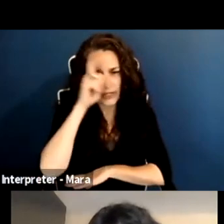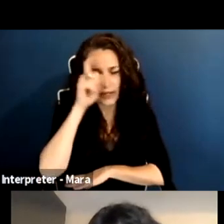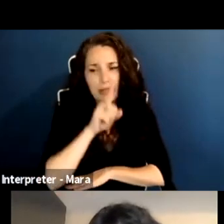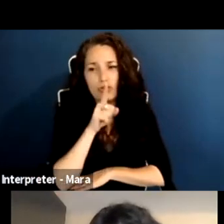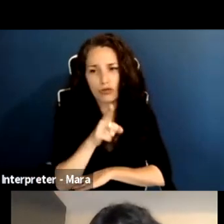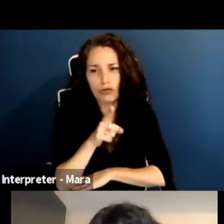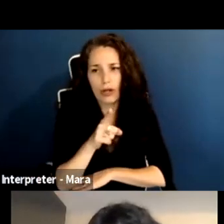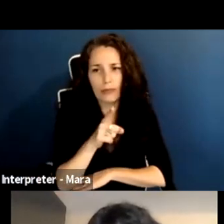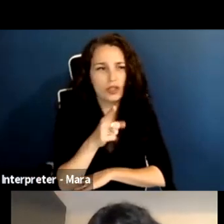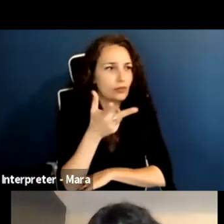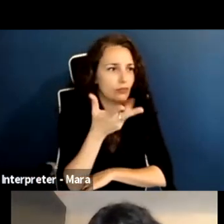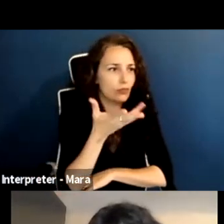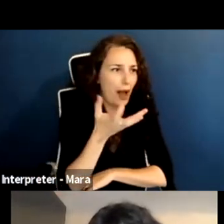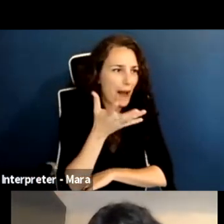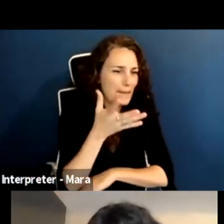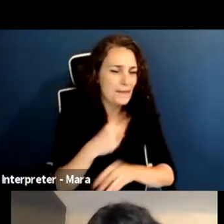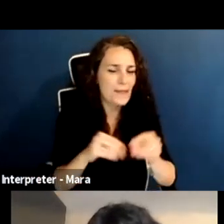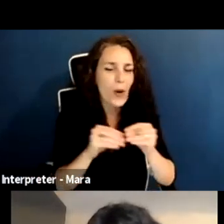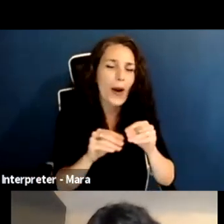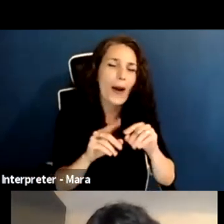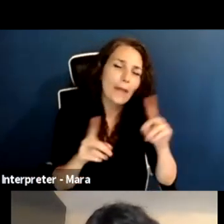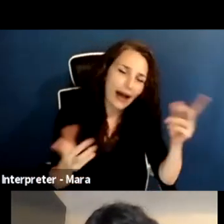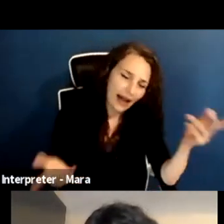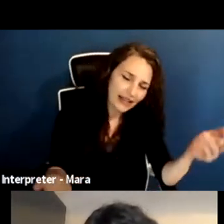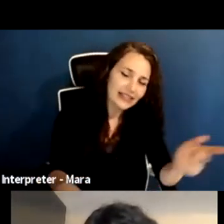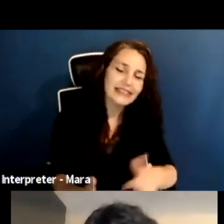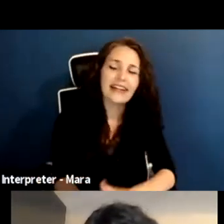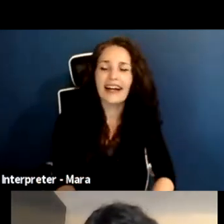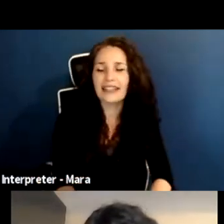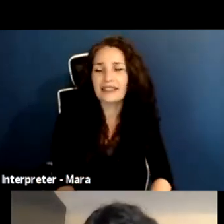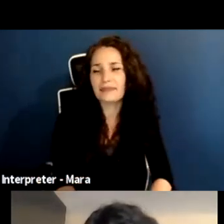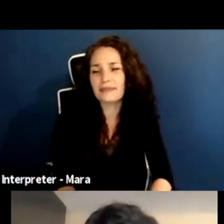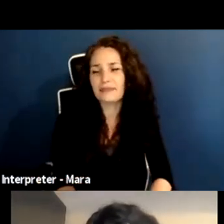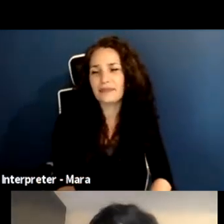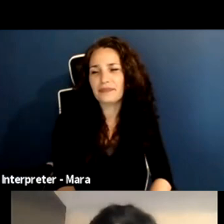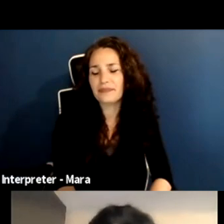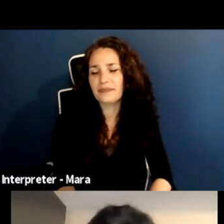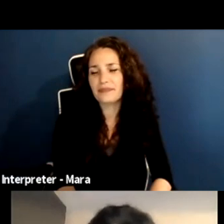but there was something special for me